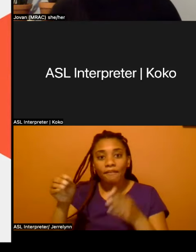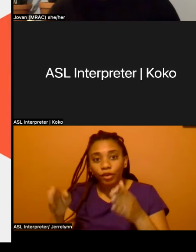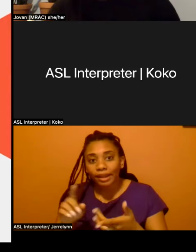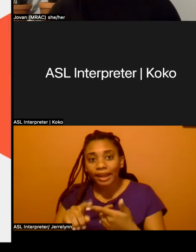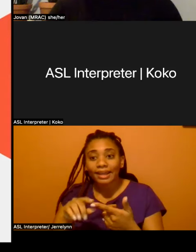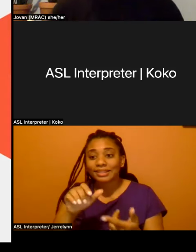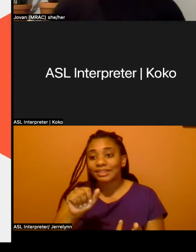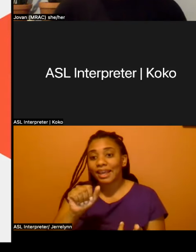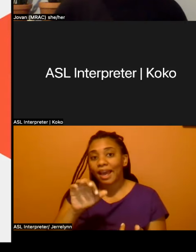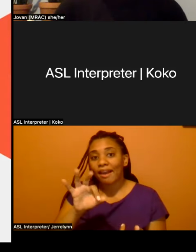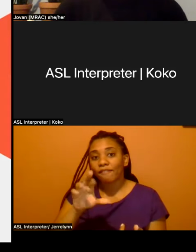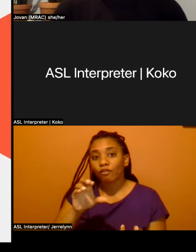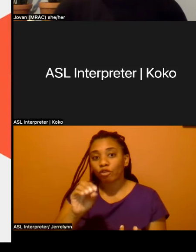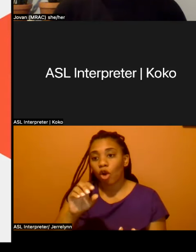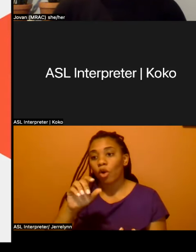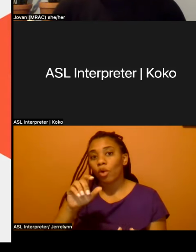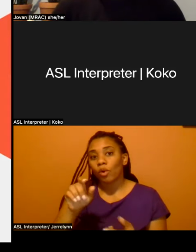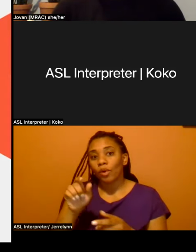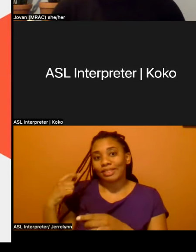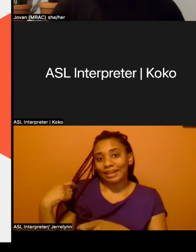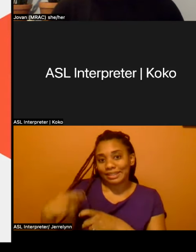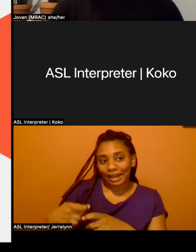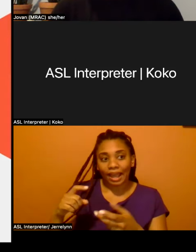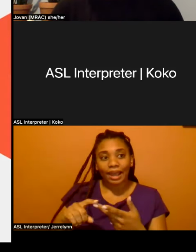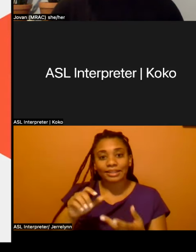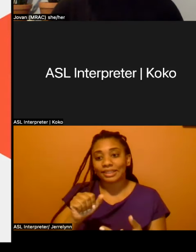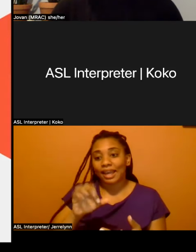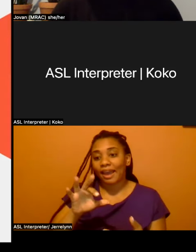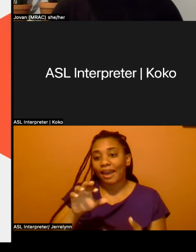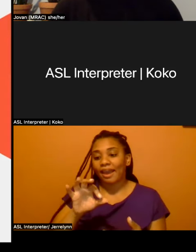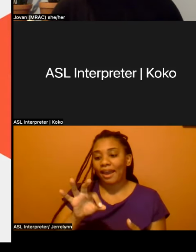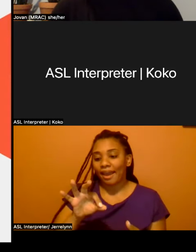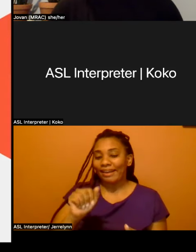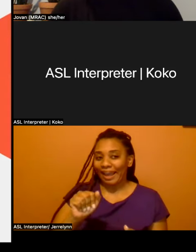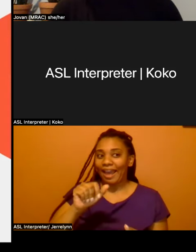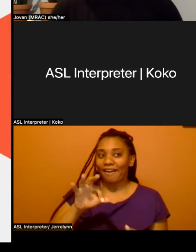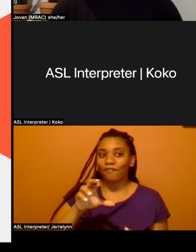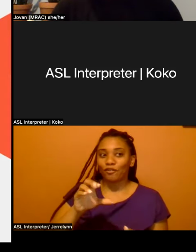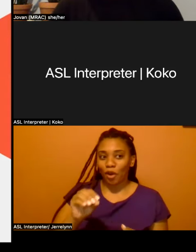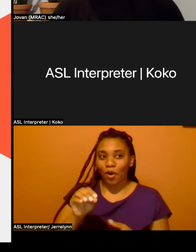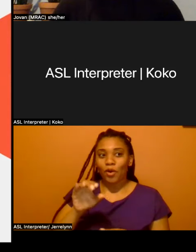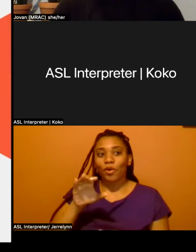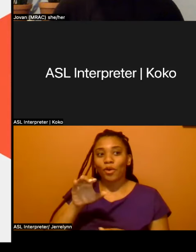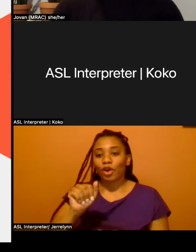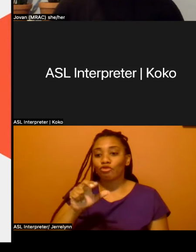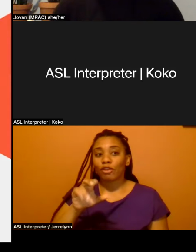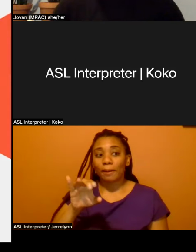Latinx, Chicanx, Asian Pacific Islander, and Southwest Asian, or North African descent,